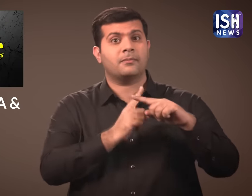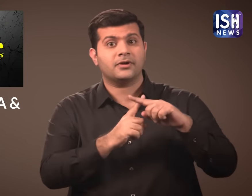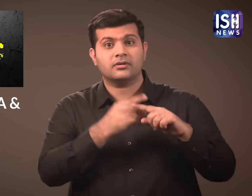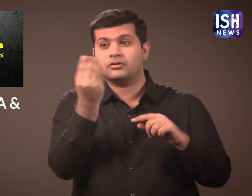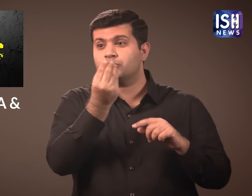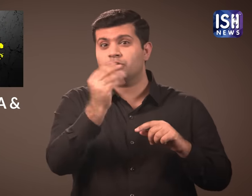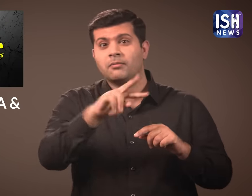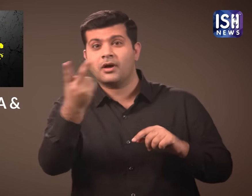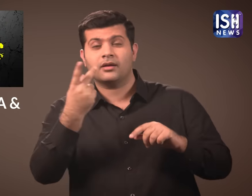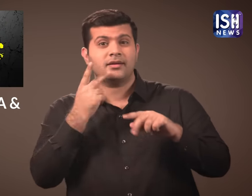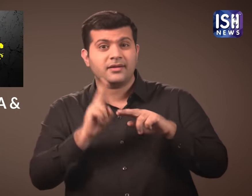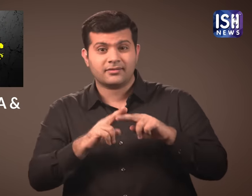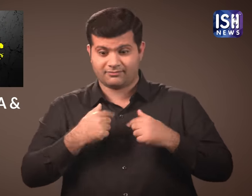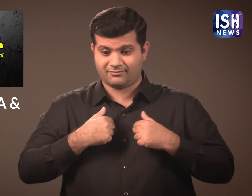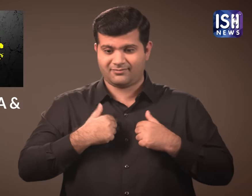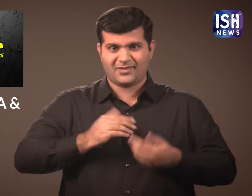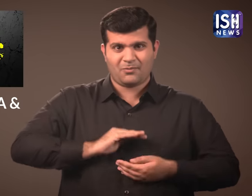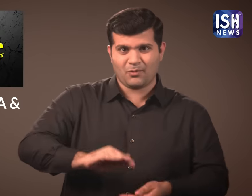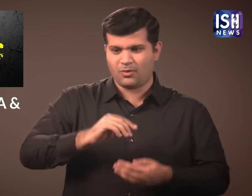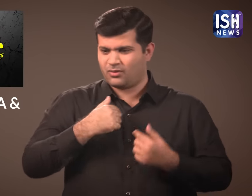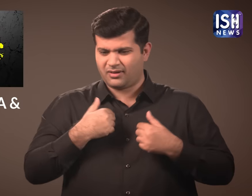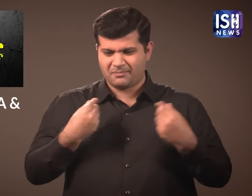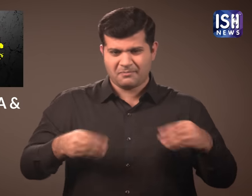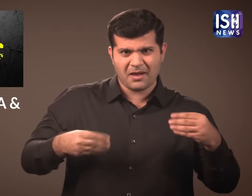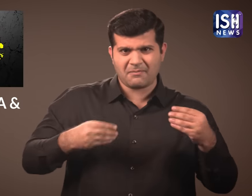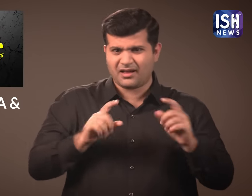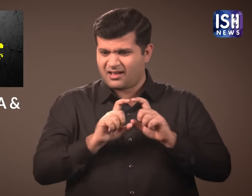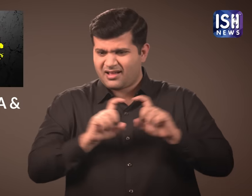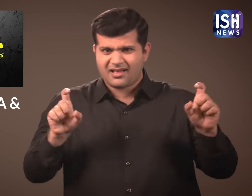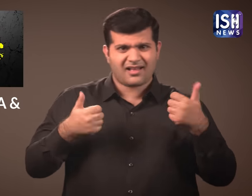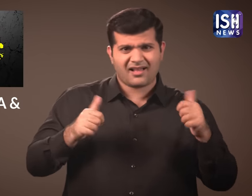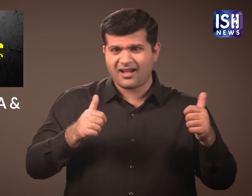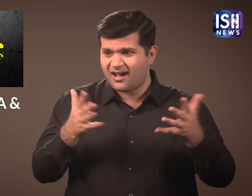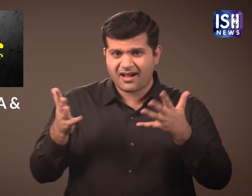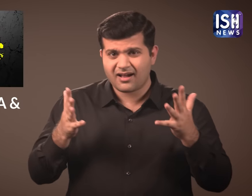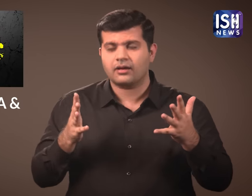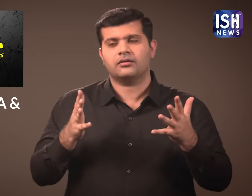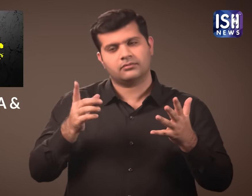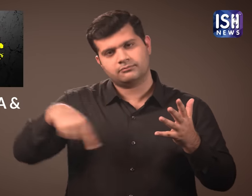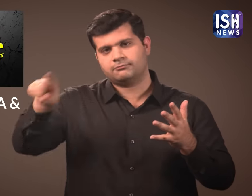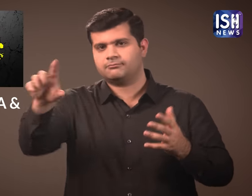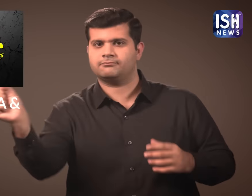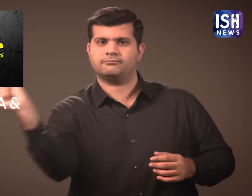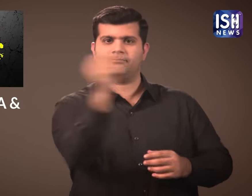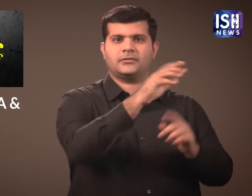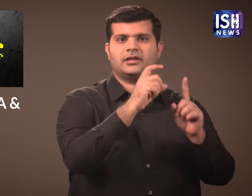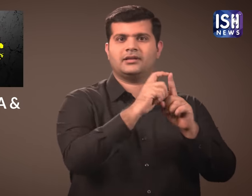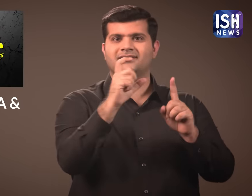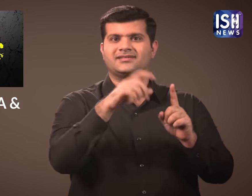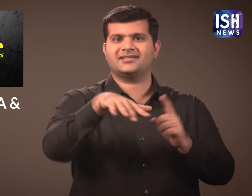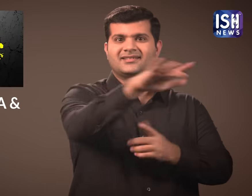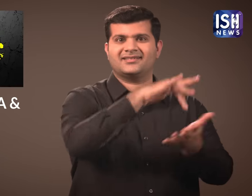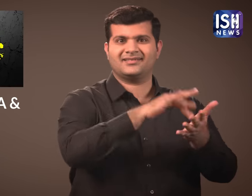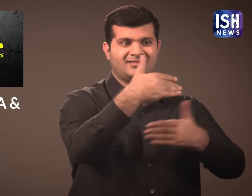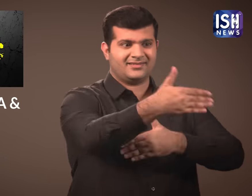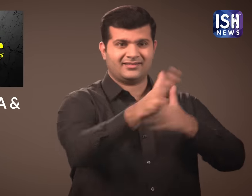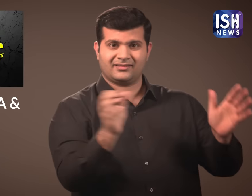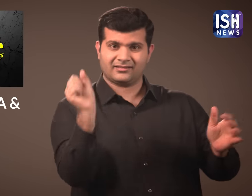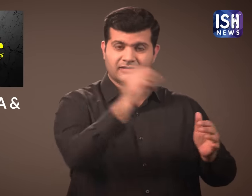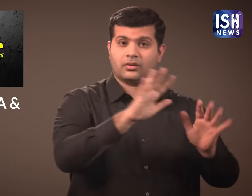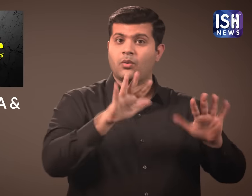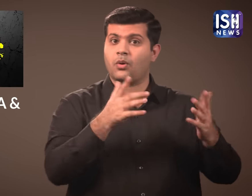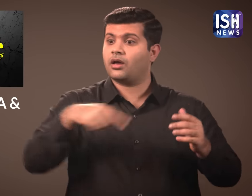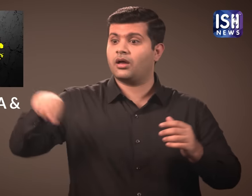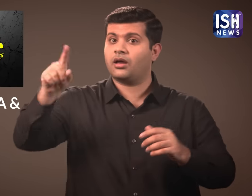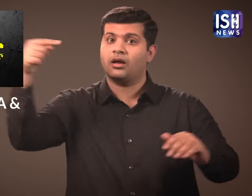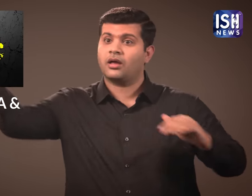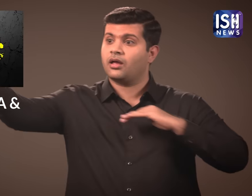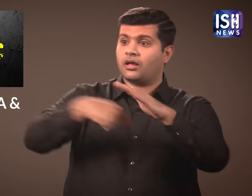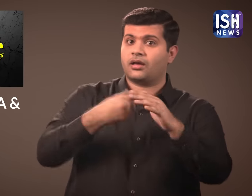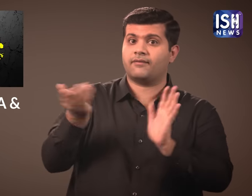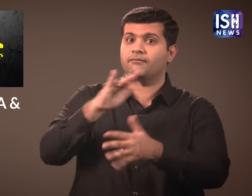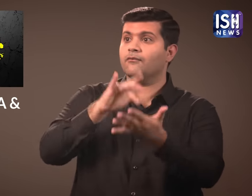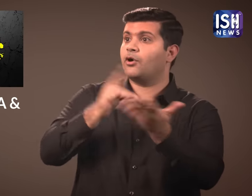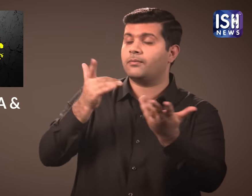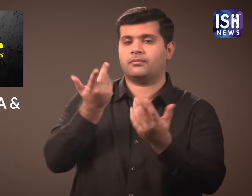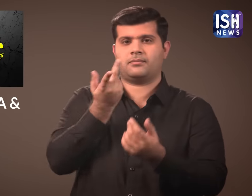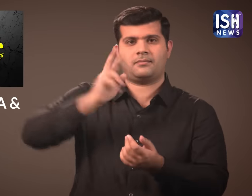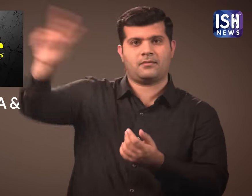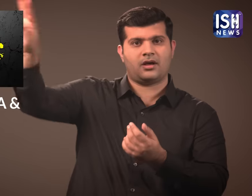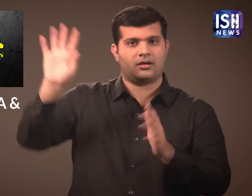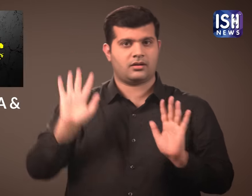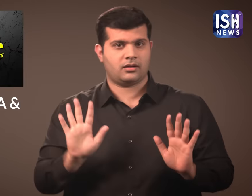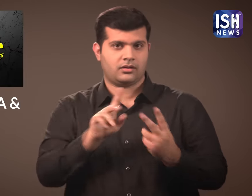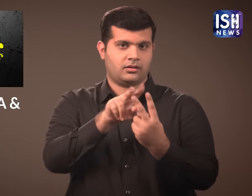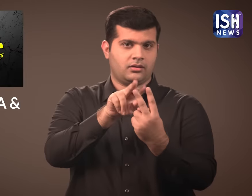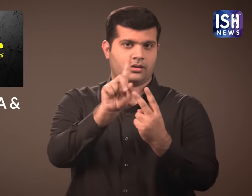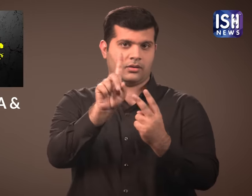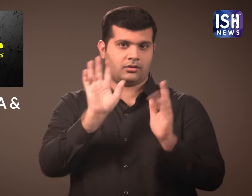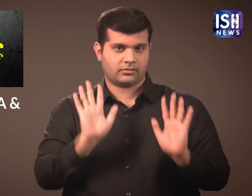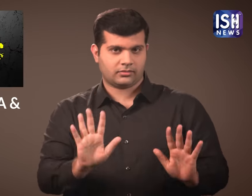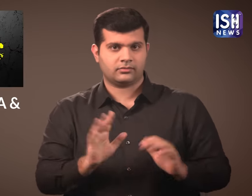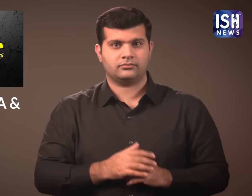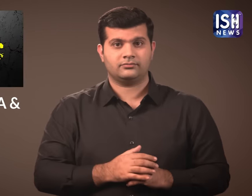If people do not have clear documentation about their citizenship, they will be sent to the detention centres or will be deported.